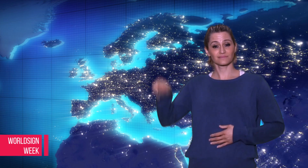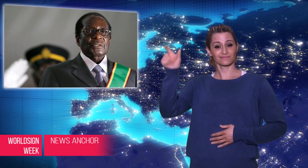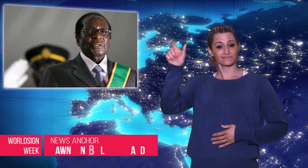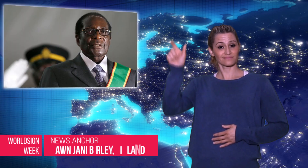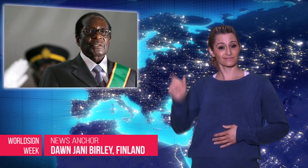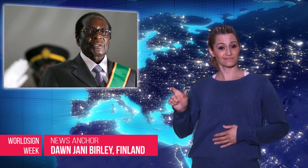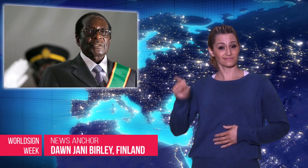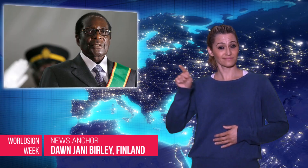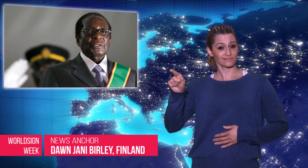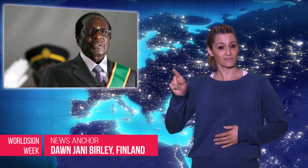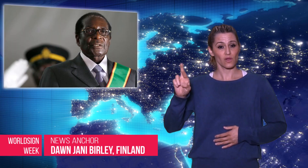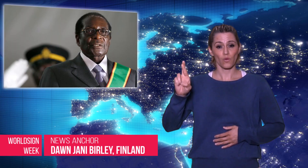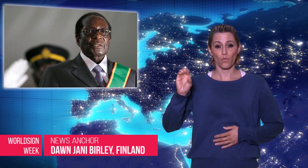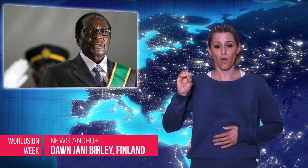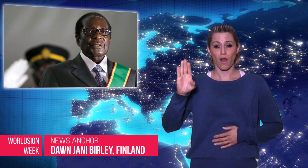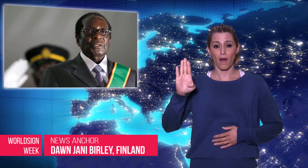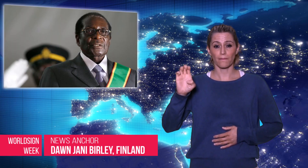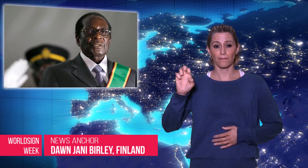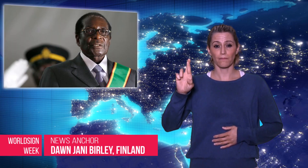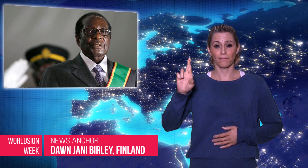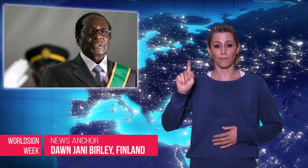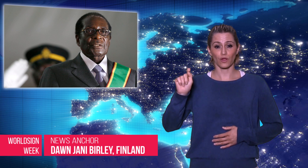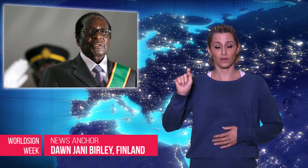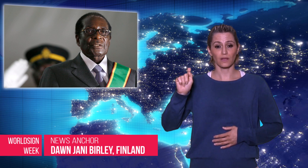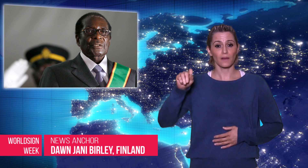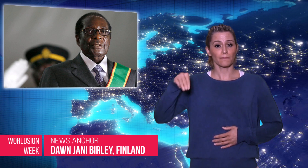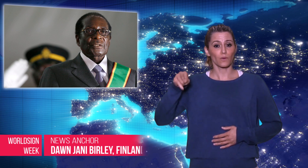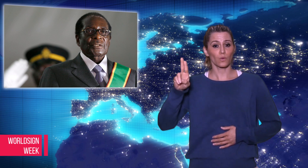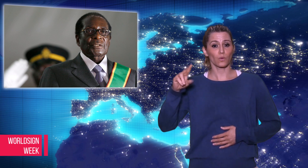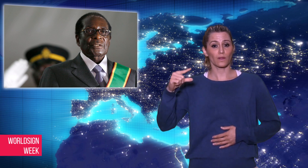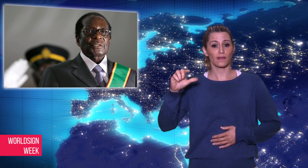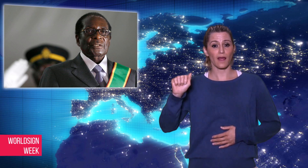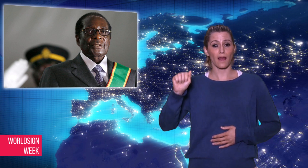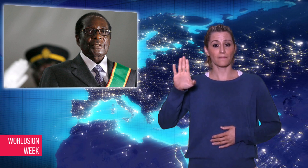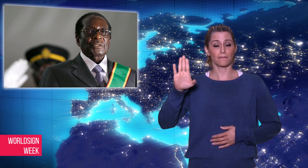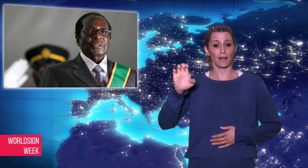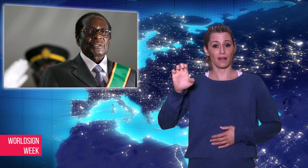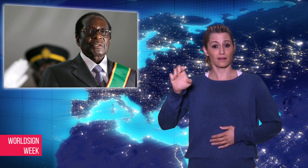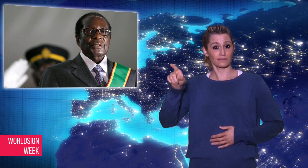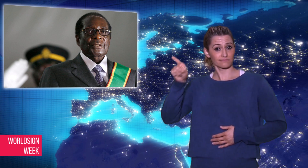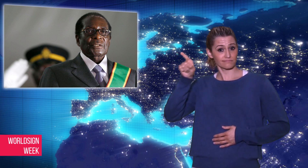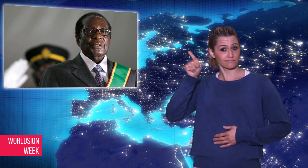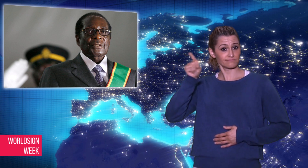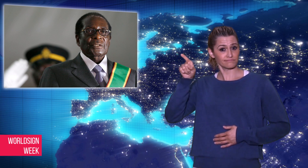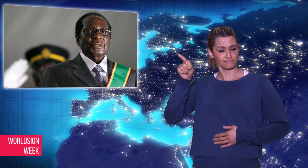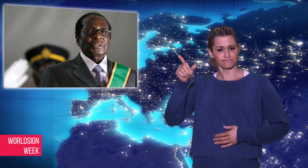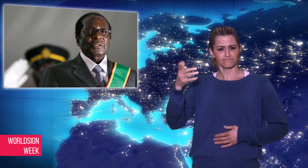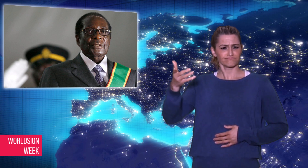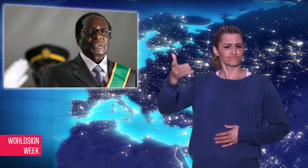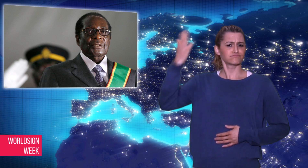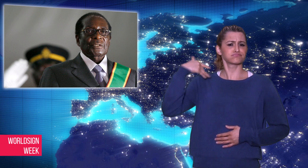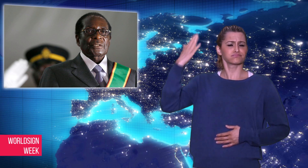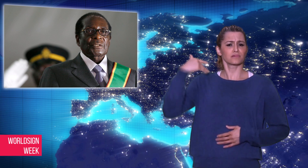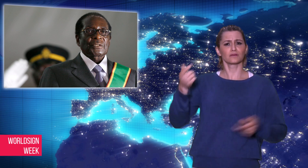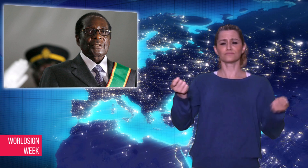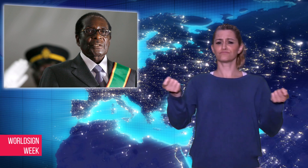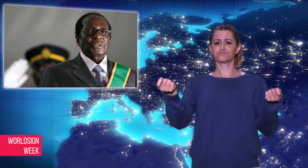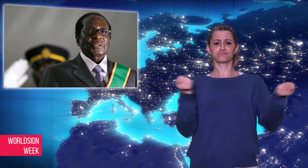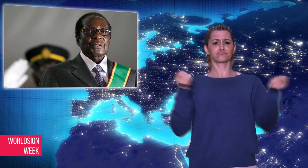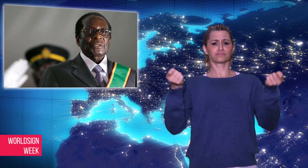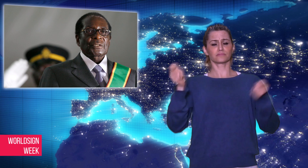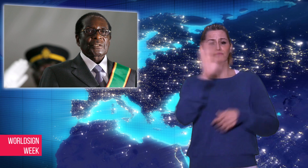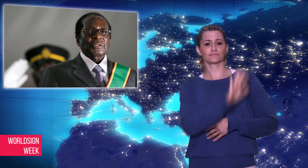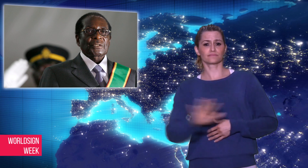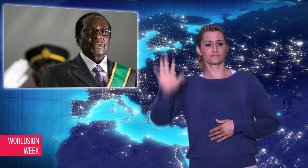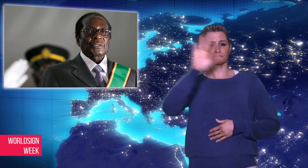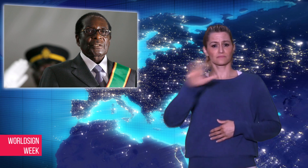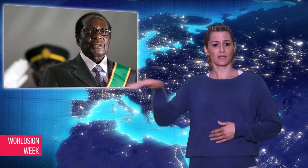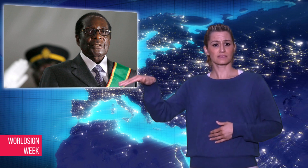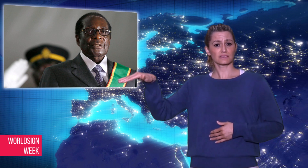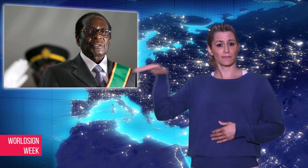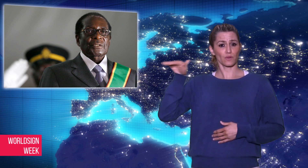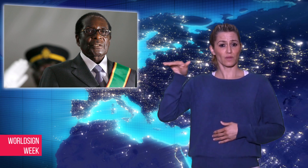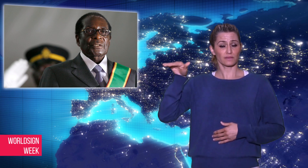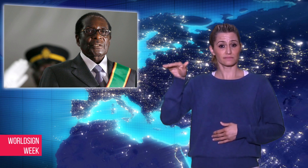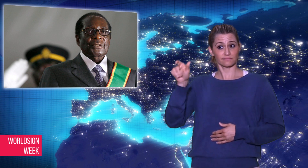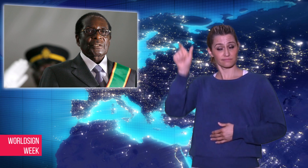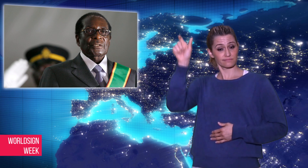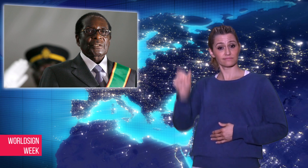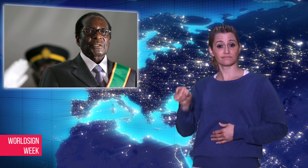[Dawn]: Robert Mugabe, a former ruler of Zimbabwe,